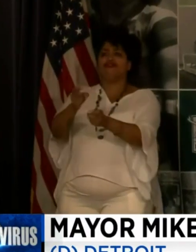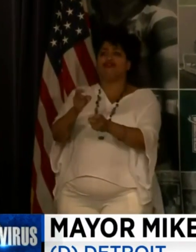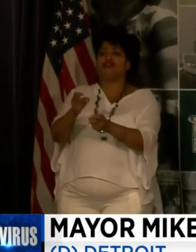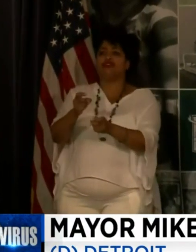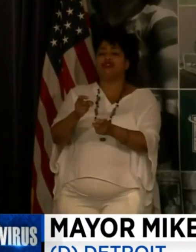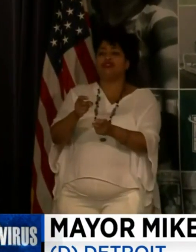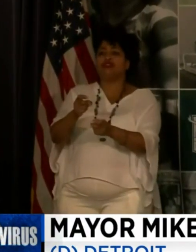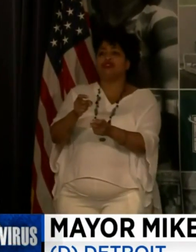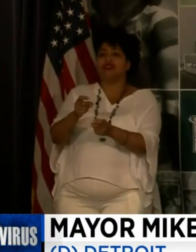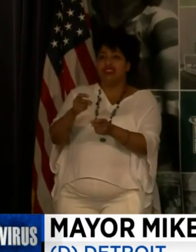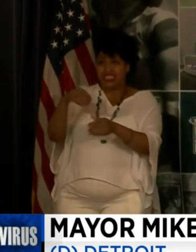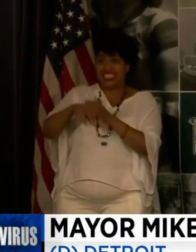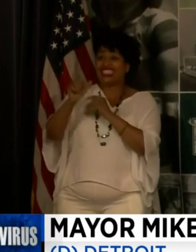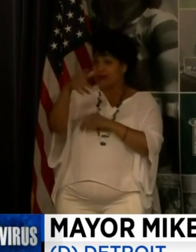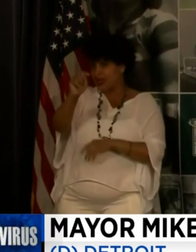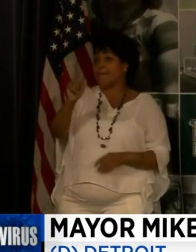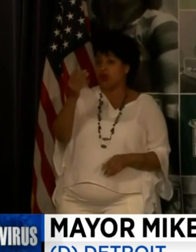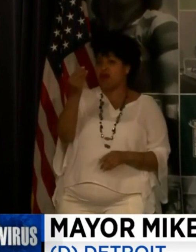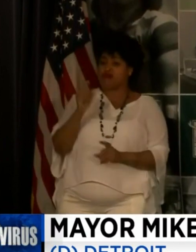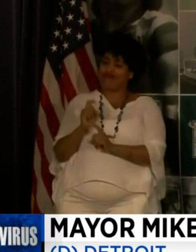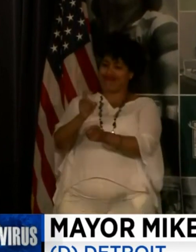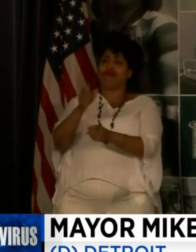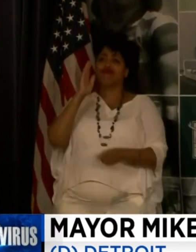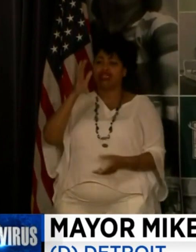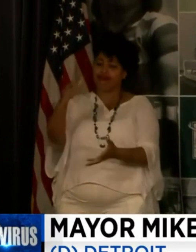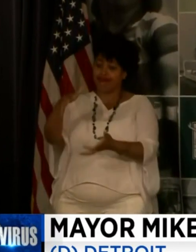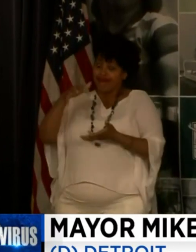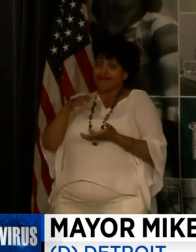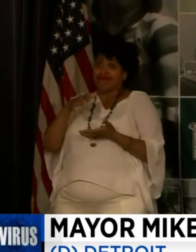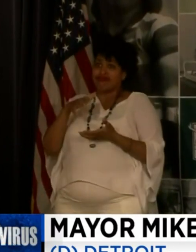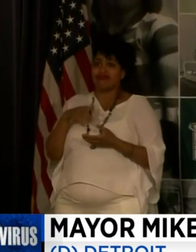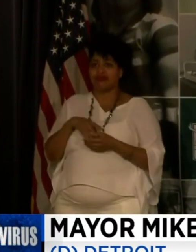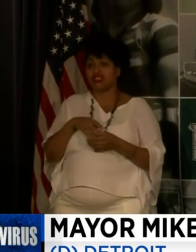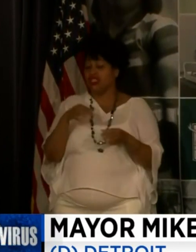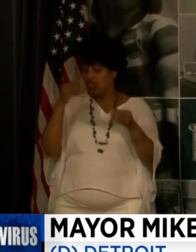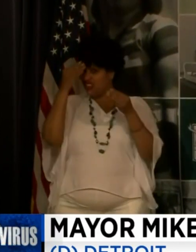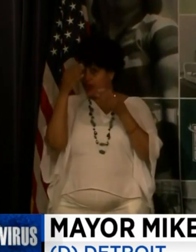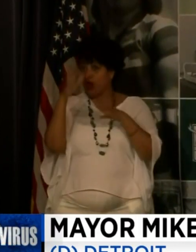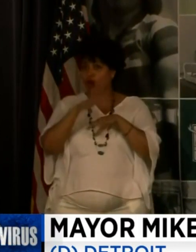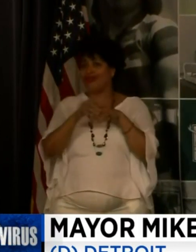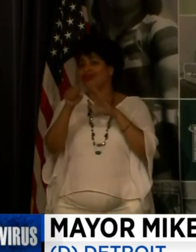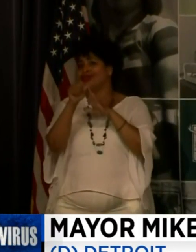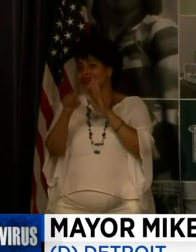EXTREMELY QUICK. THE STATE WILL HAVE THE MONEY IN YOUR HANDS IN SEPTEMBER.